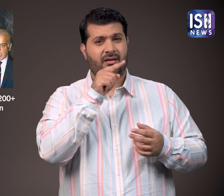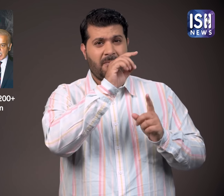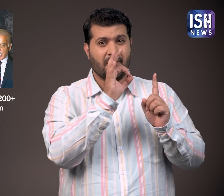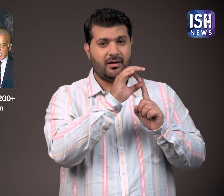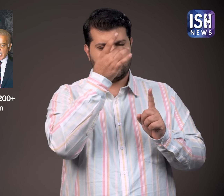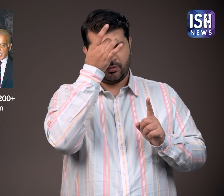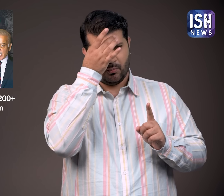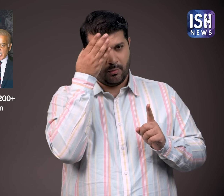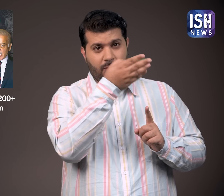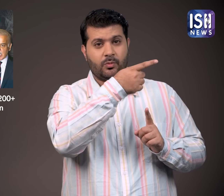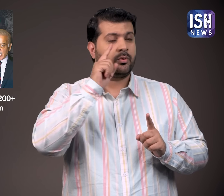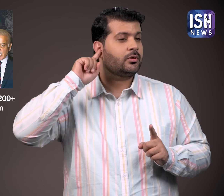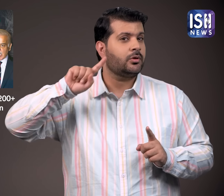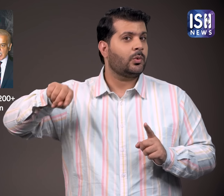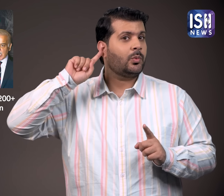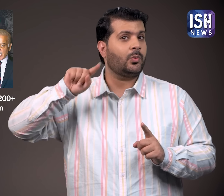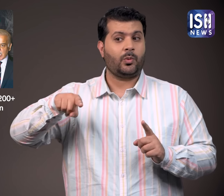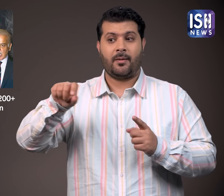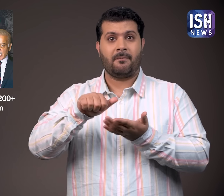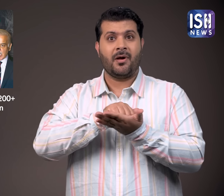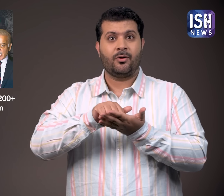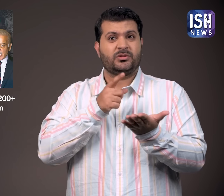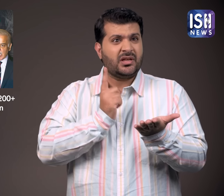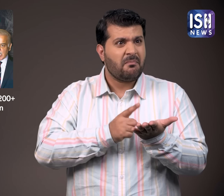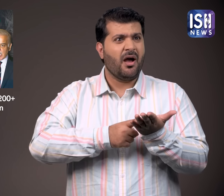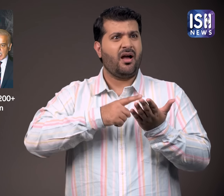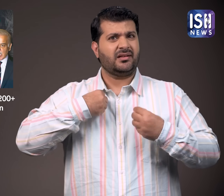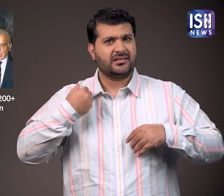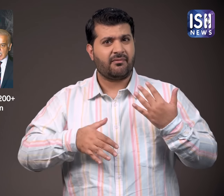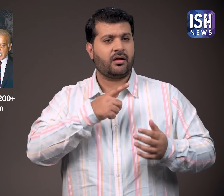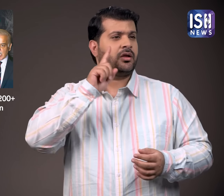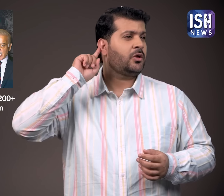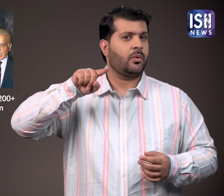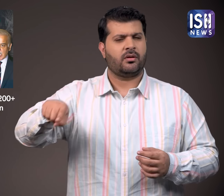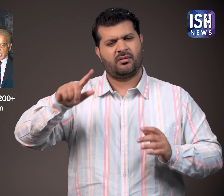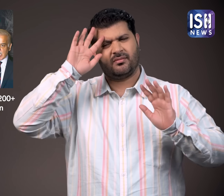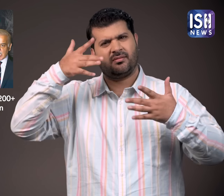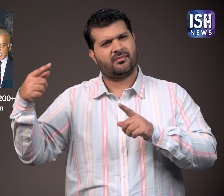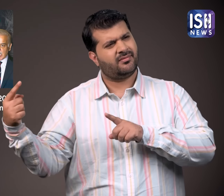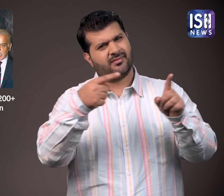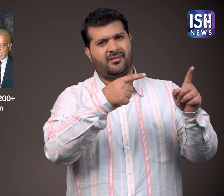India also said that Pakistan constantly ignored the demands of the Baloch people, leading to revenge.